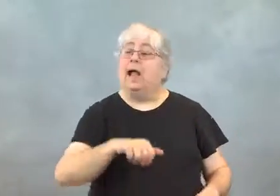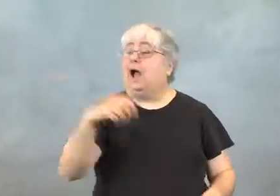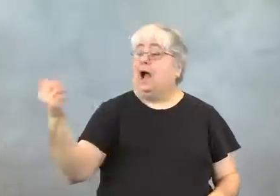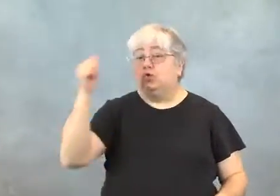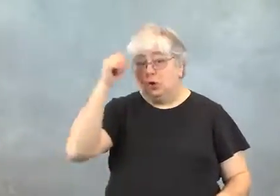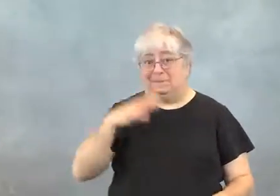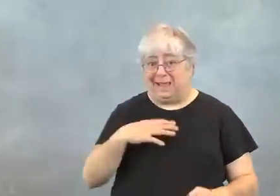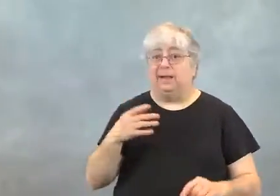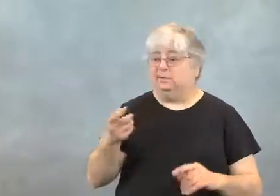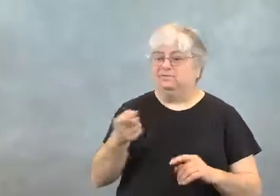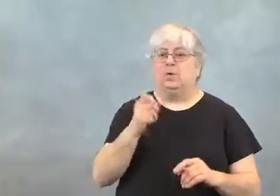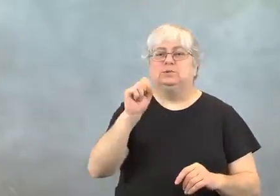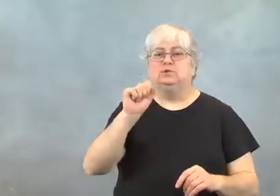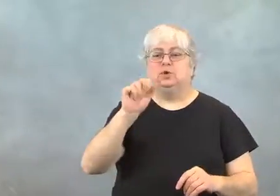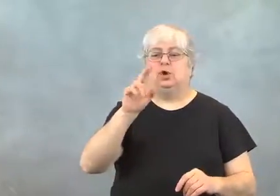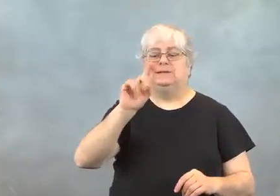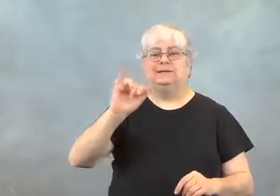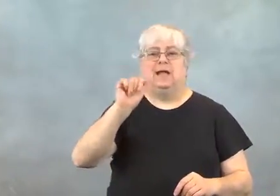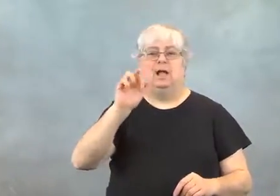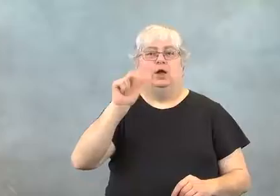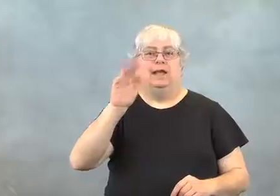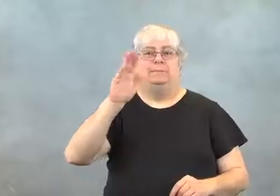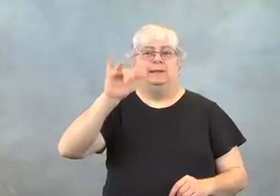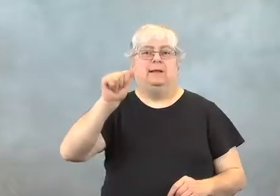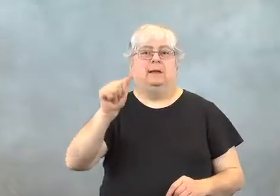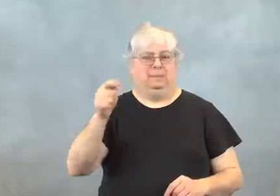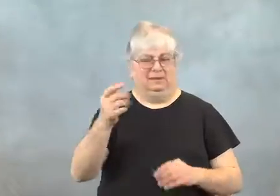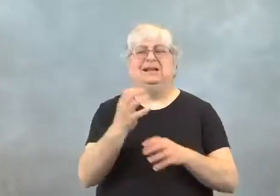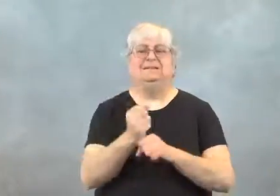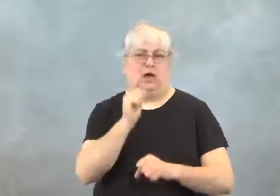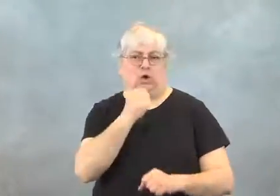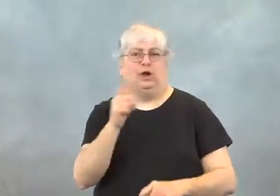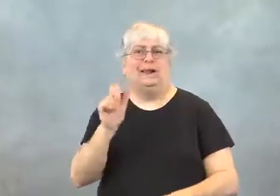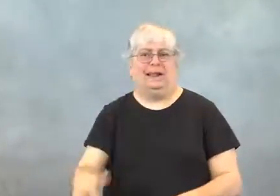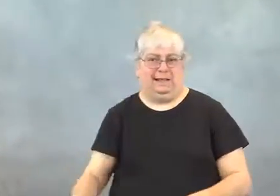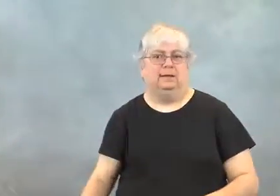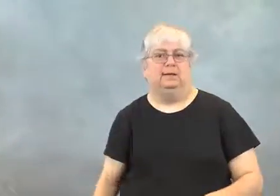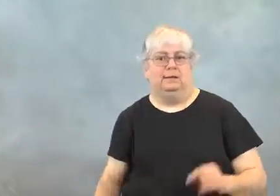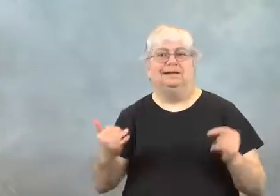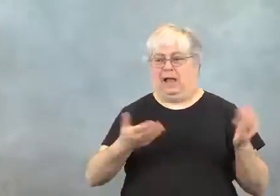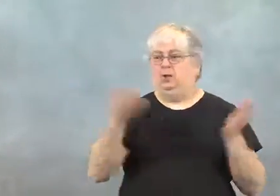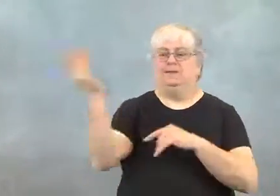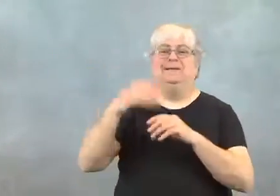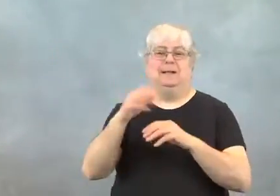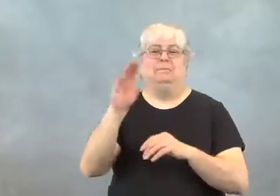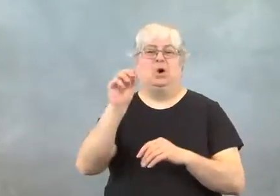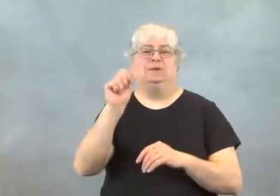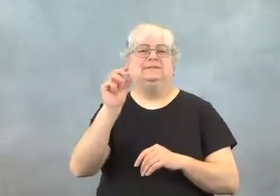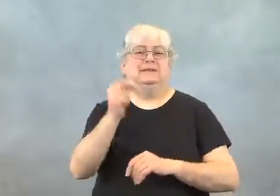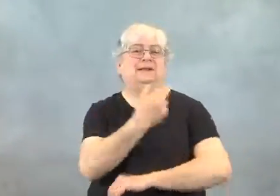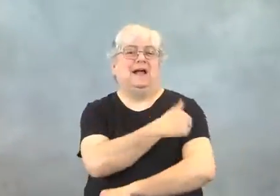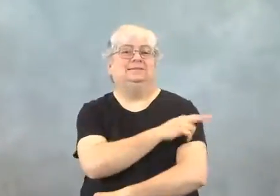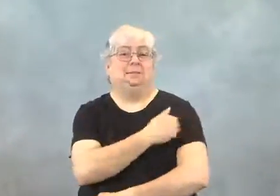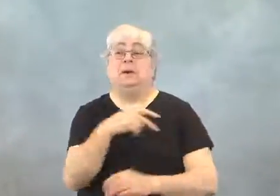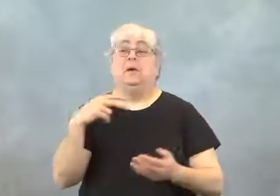Another man, from Saudi Arabia, suffered leg wounds.